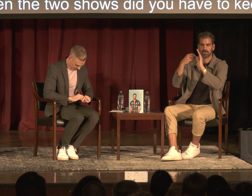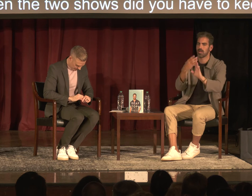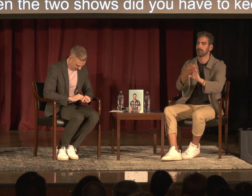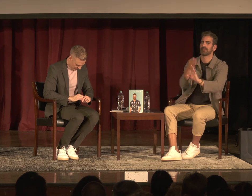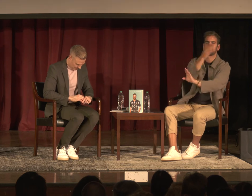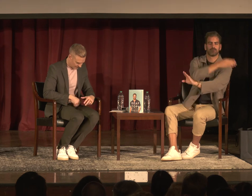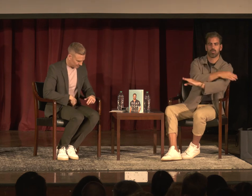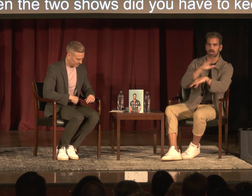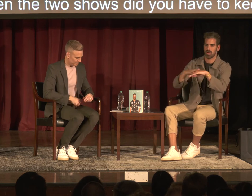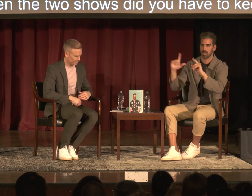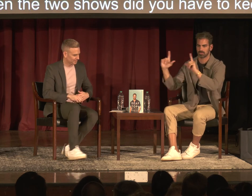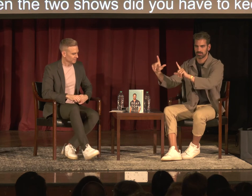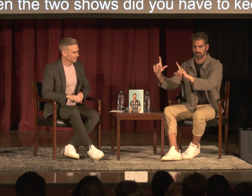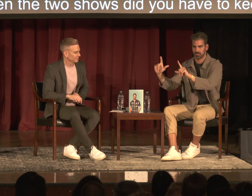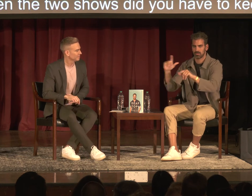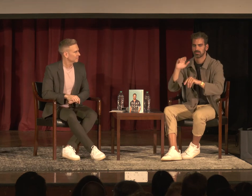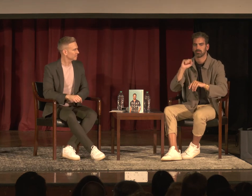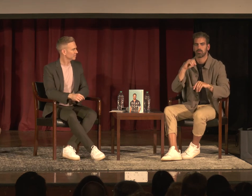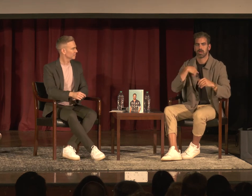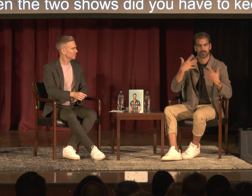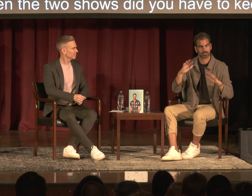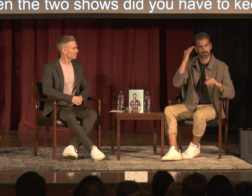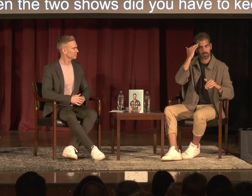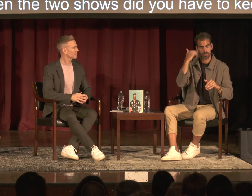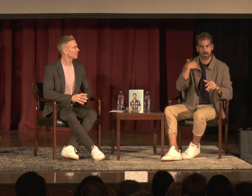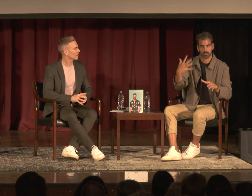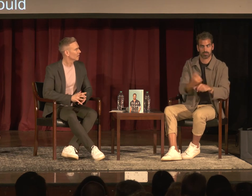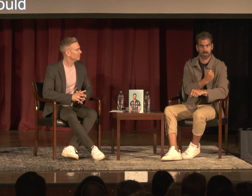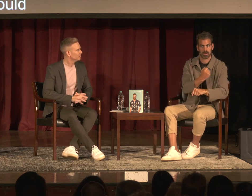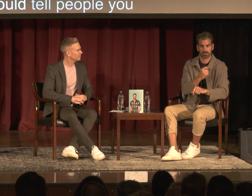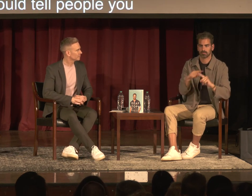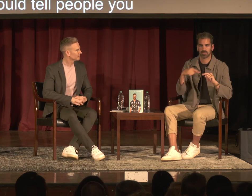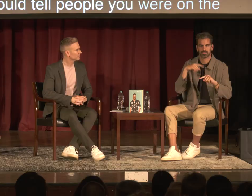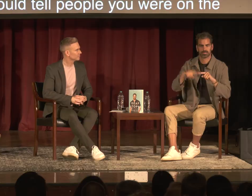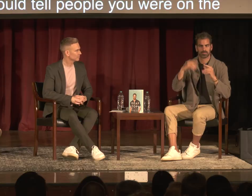So we had already filmed that way before it was actually broadcast.